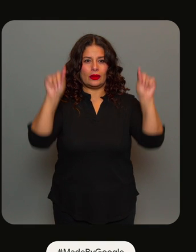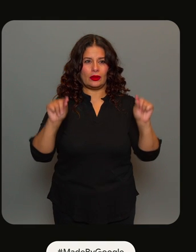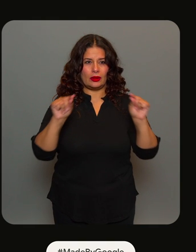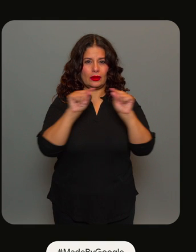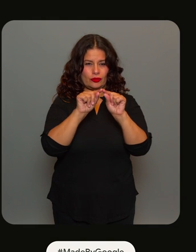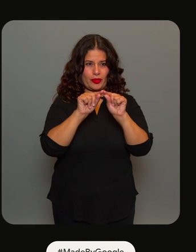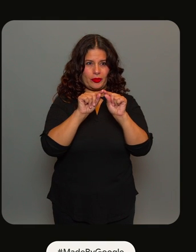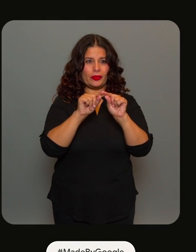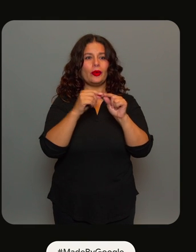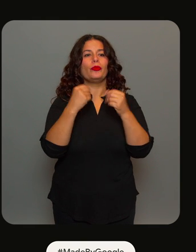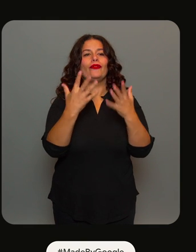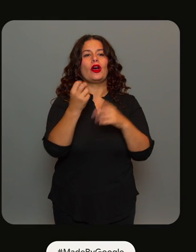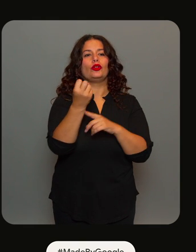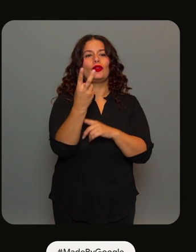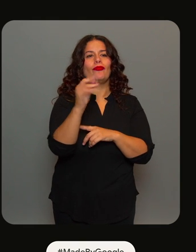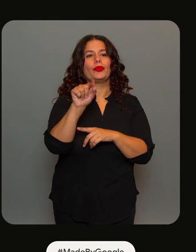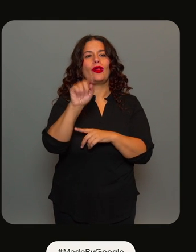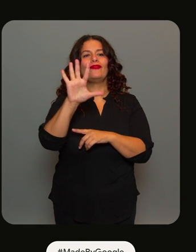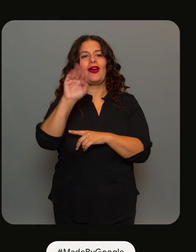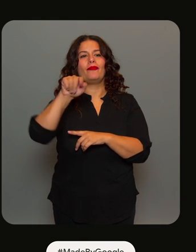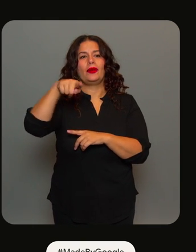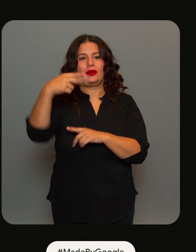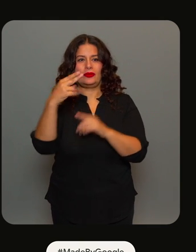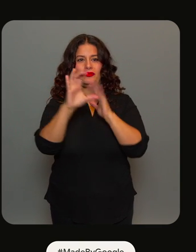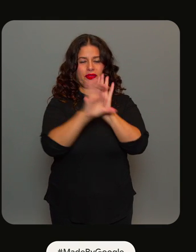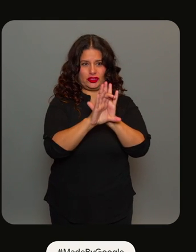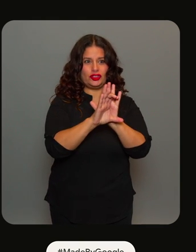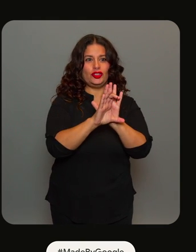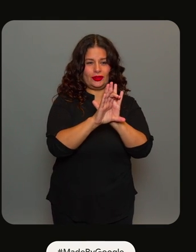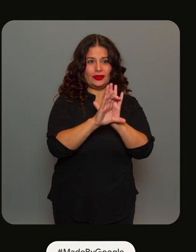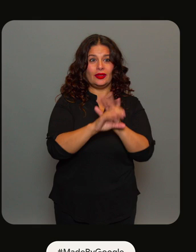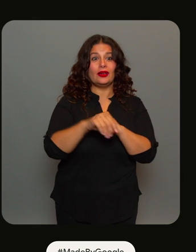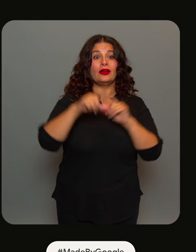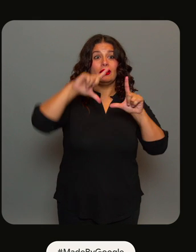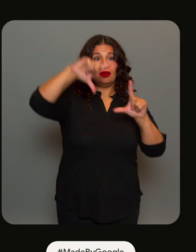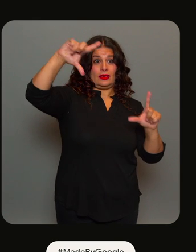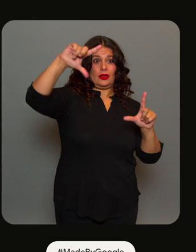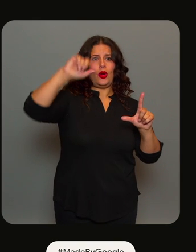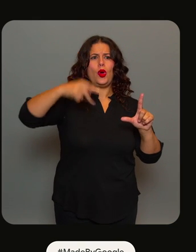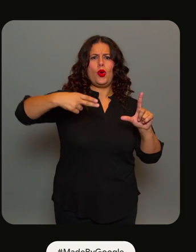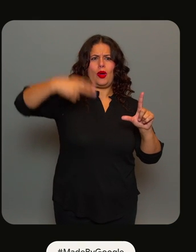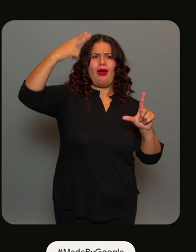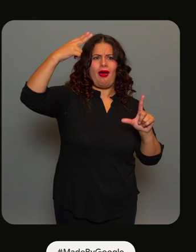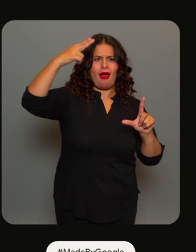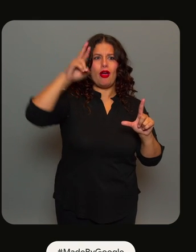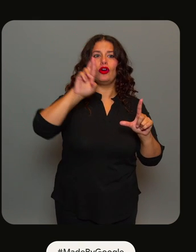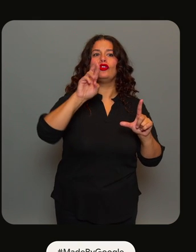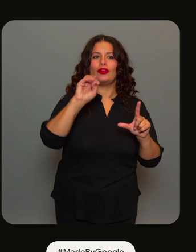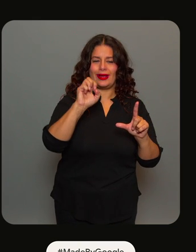It has more resolution than before, but the smaller pixels are also noisier.